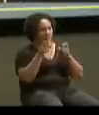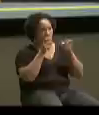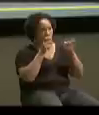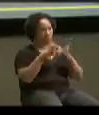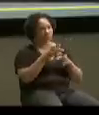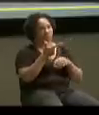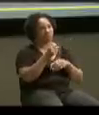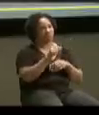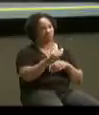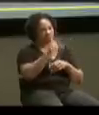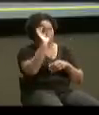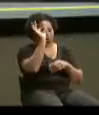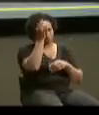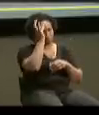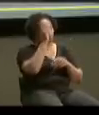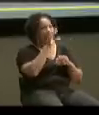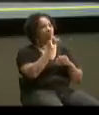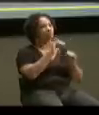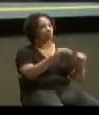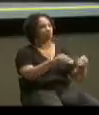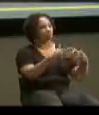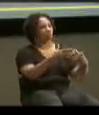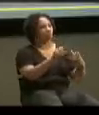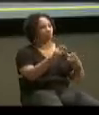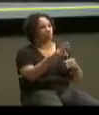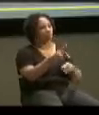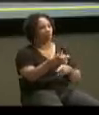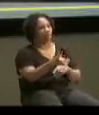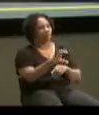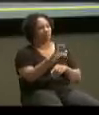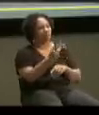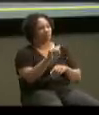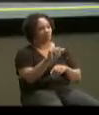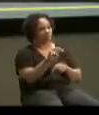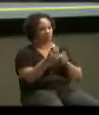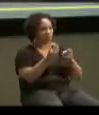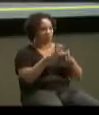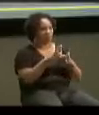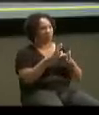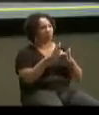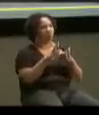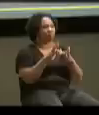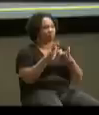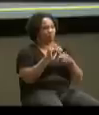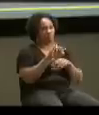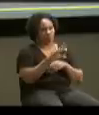I SERVE AS OUR DIRECTOR OF GSA'S FEDERAL SUPPLY CHAIN EMISSIONS PROGRAM MANAGEMENT OFFICE.